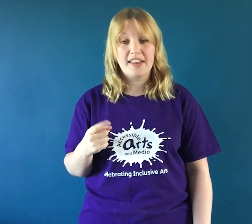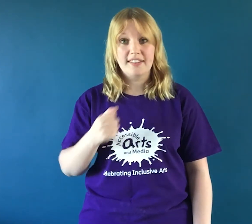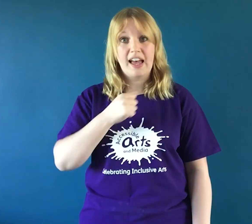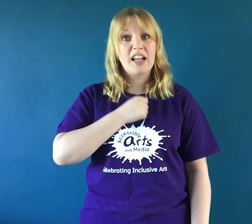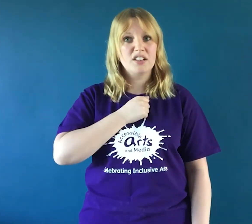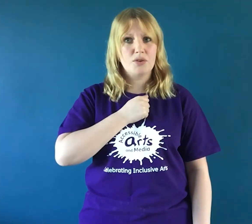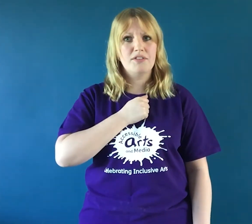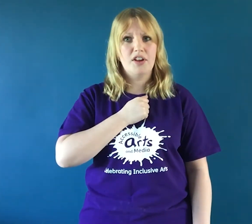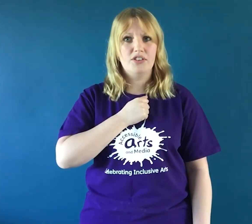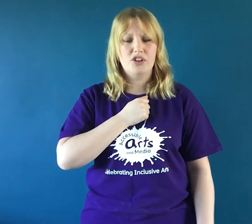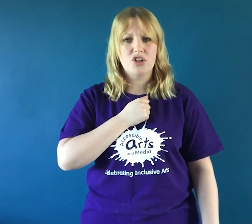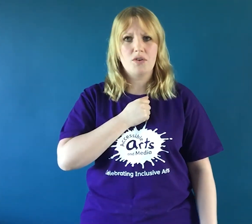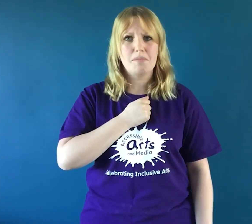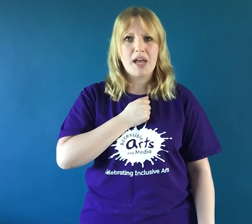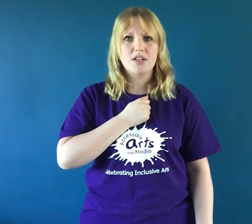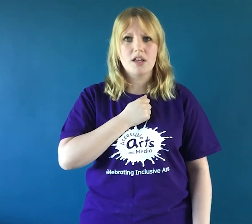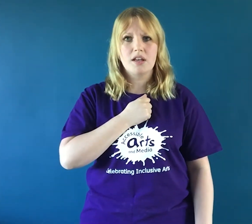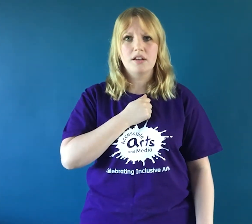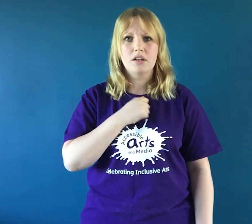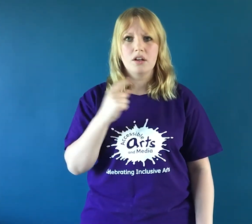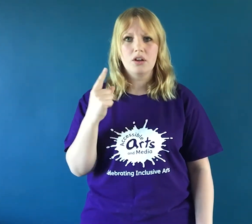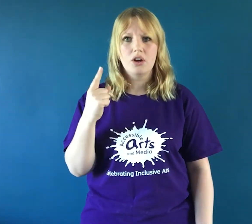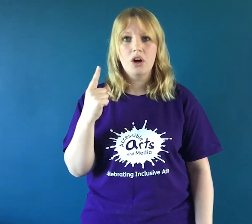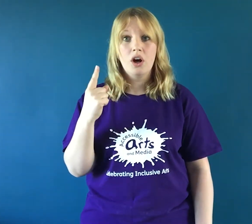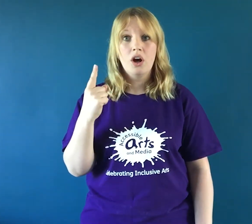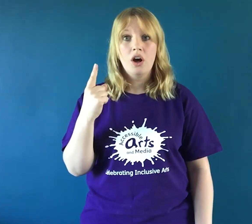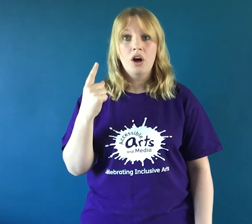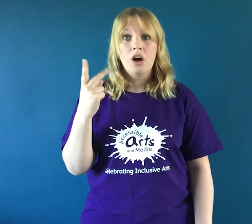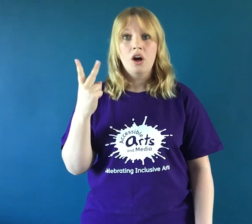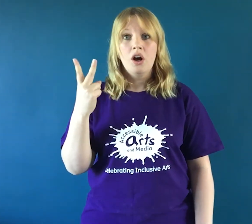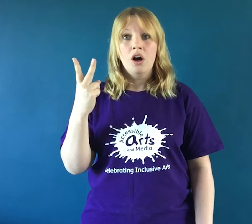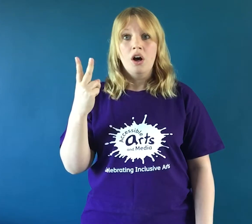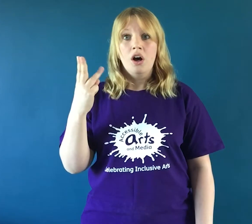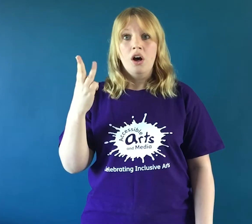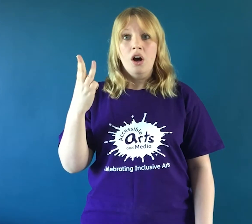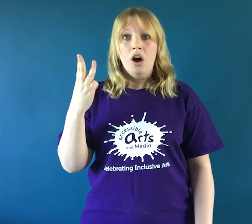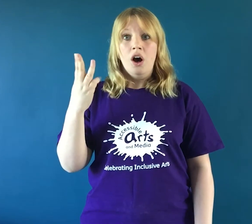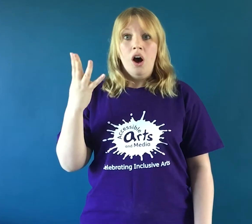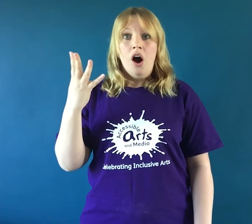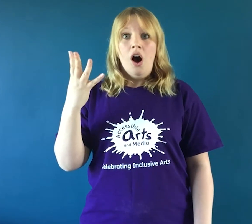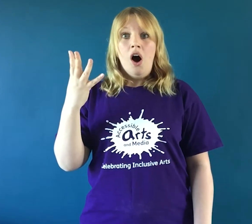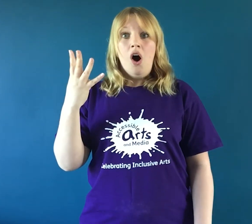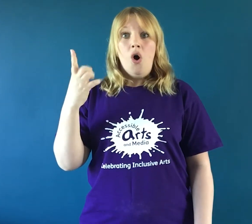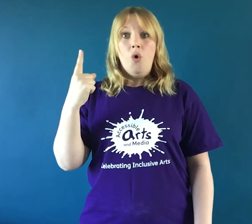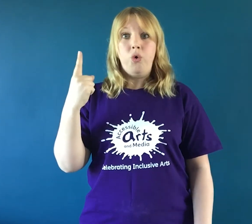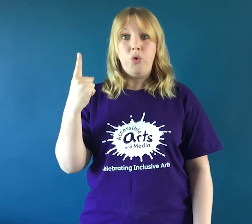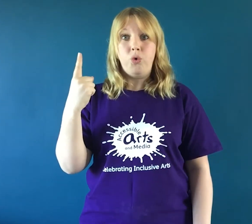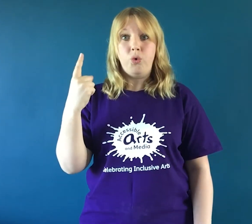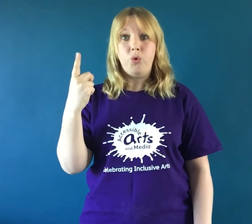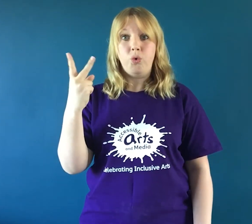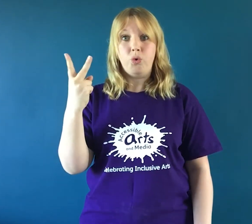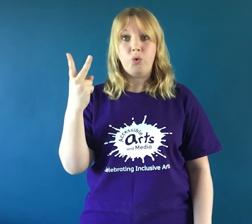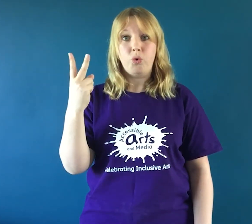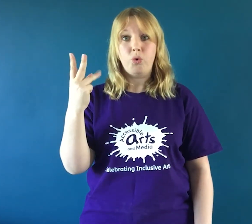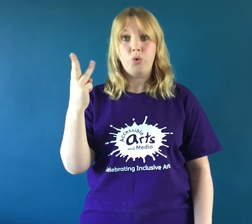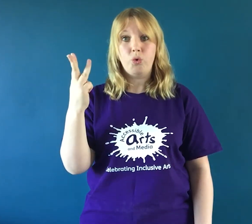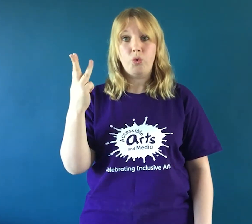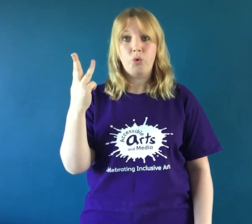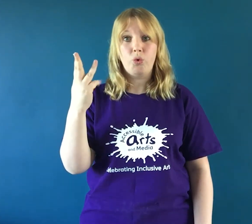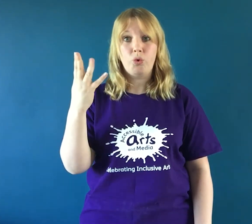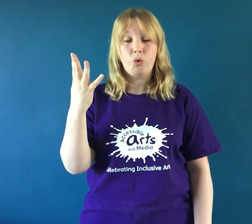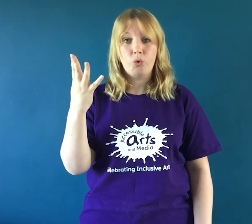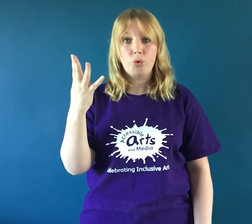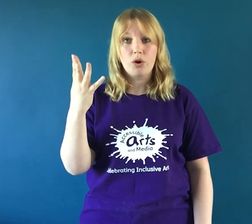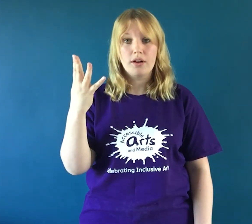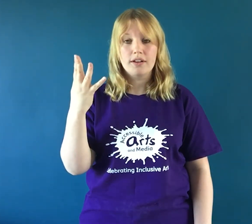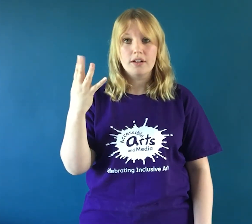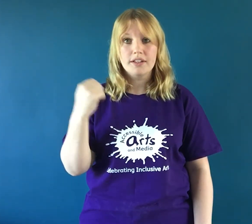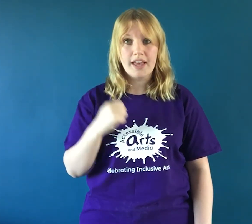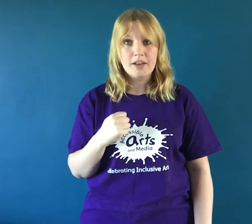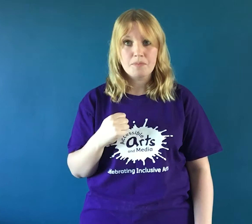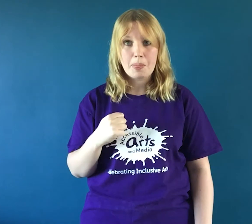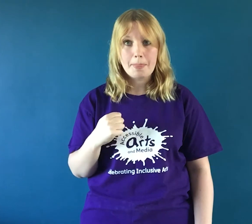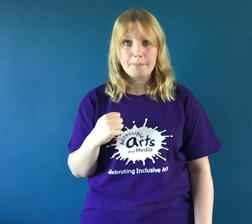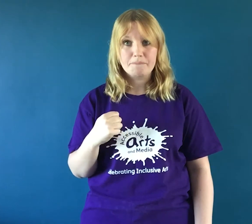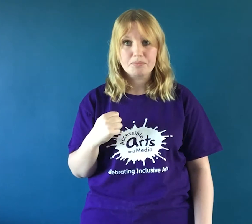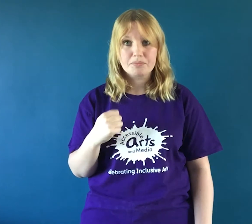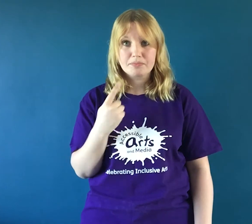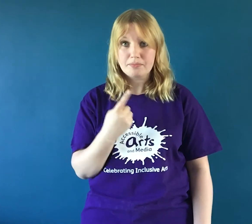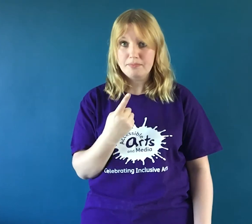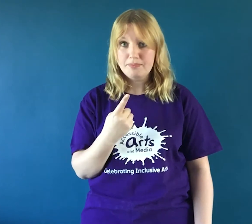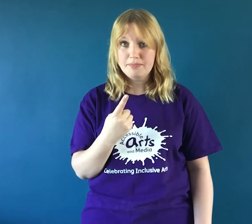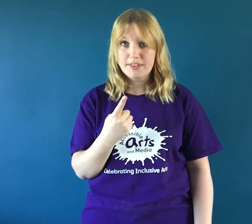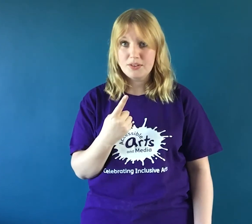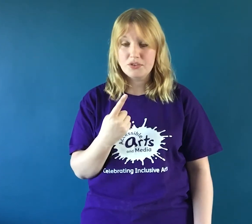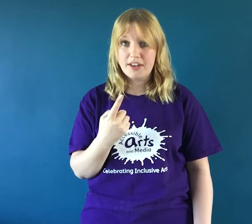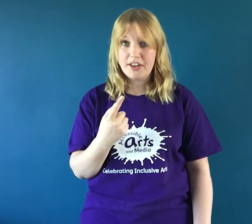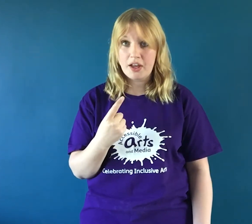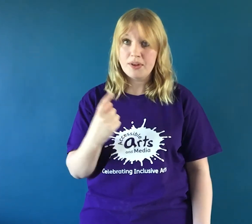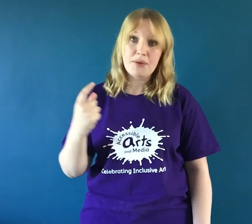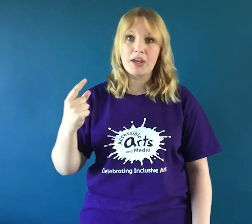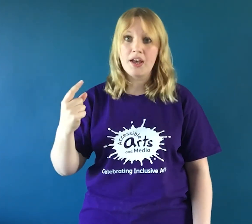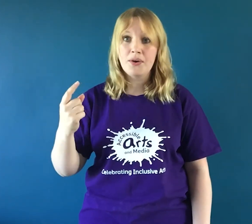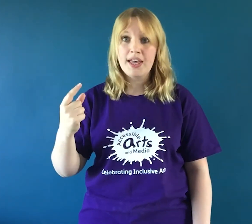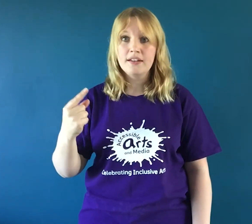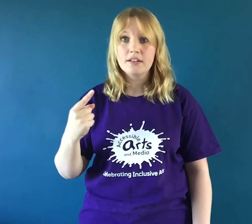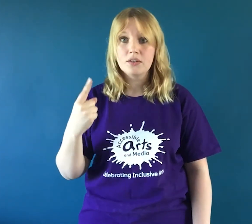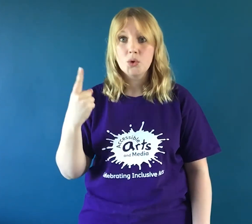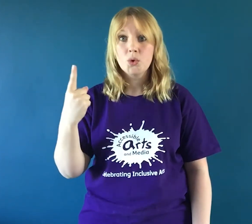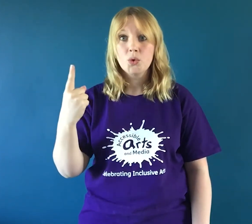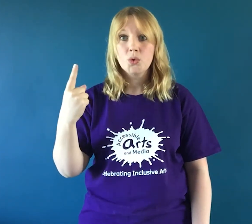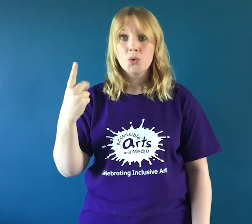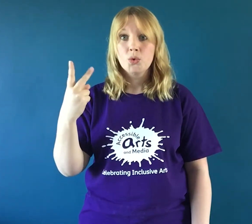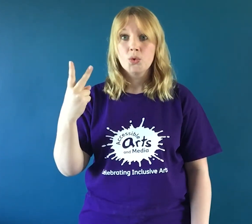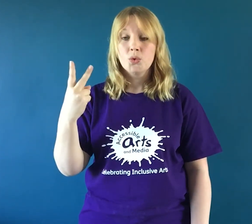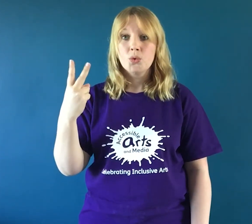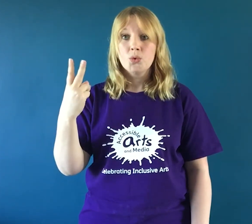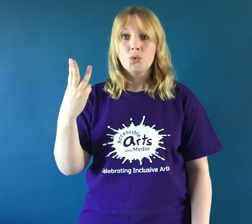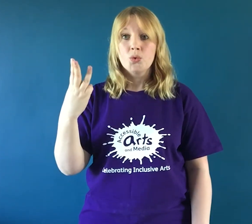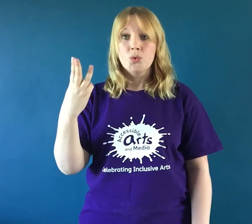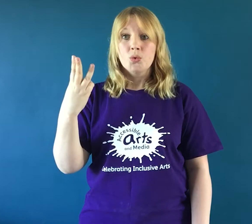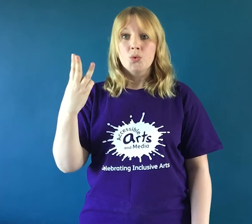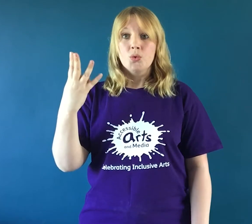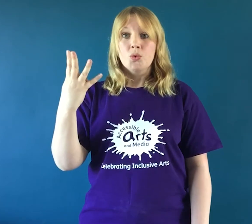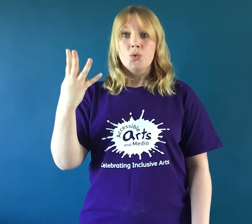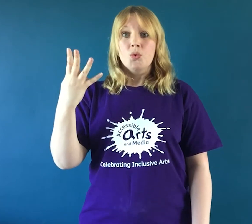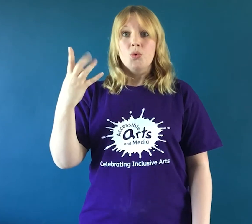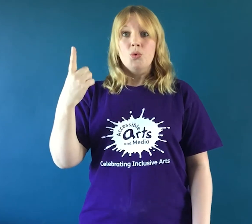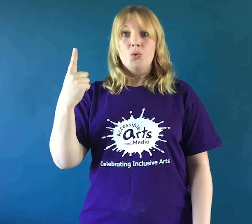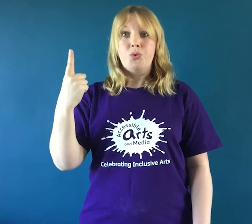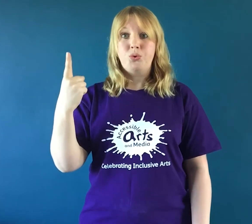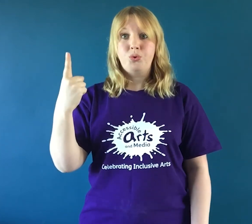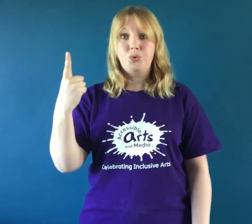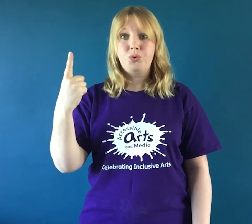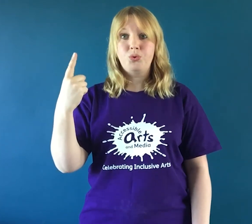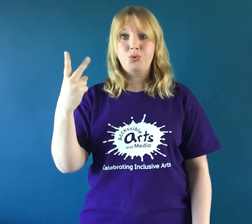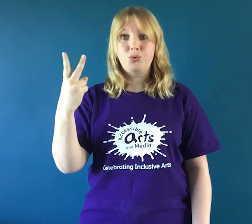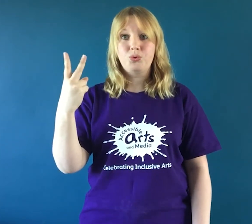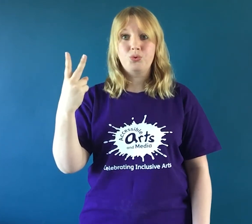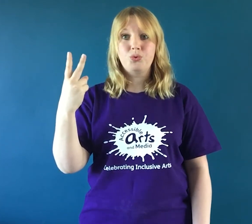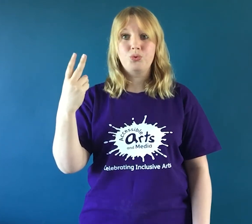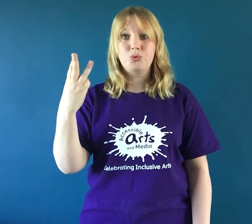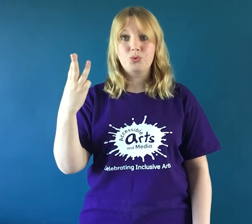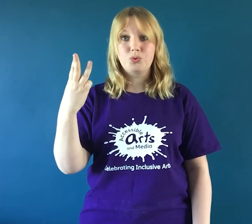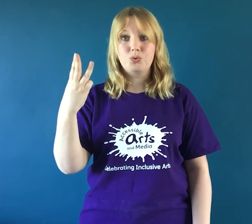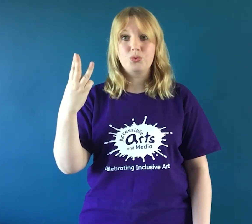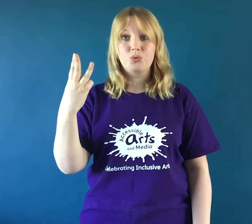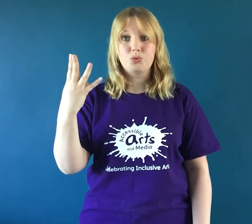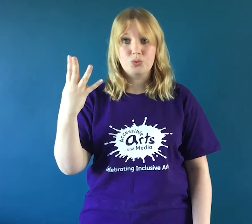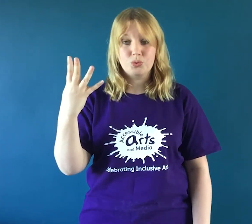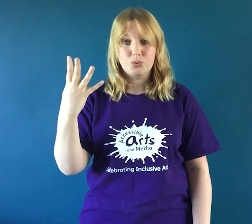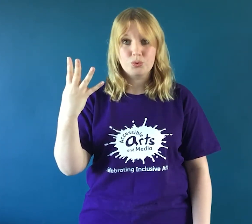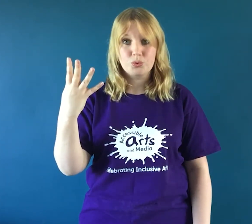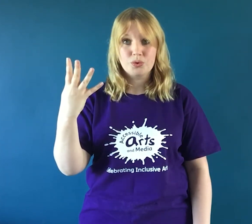this, I’ll do it first to show you my turn. Yeah? Shall we give it a go here we go in.